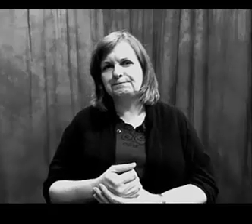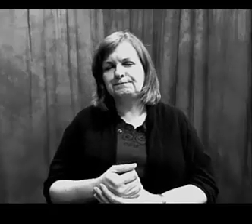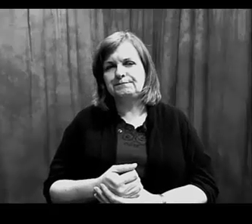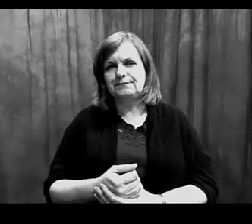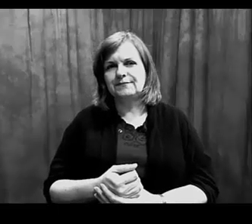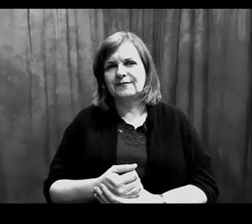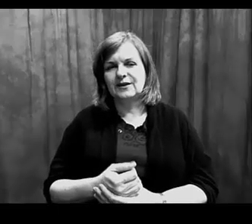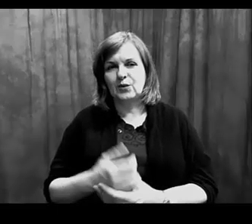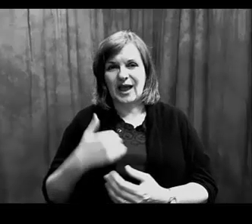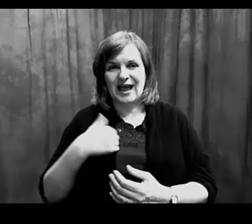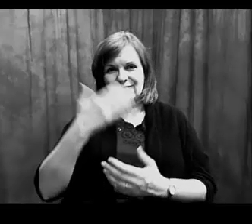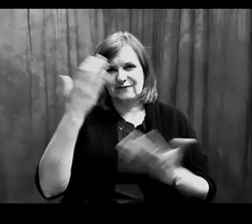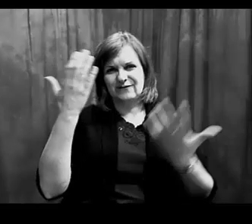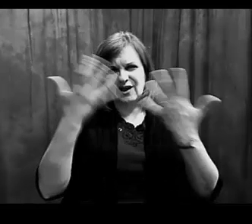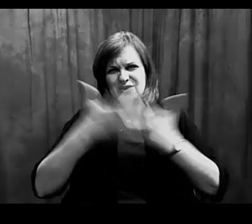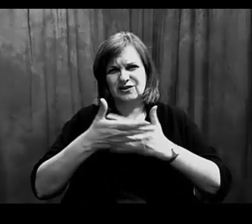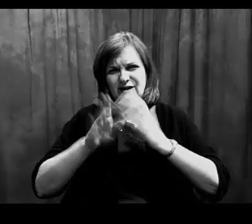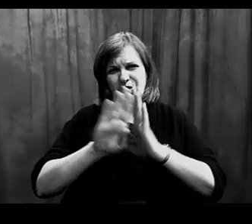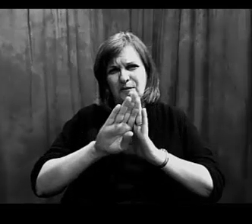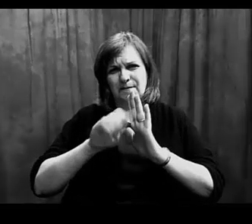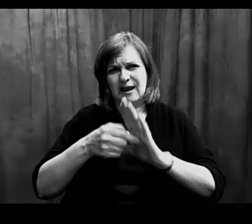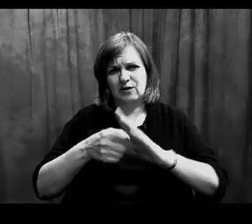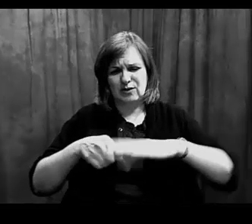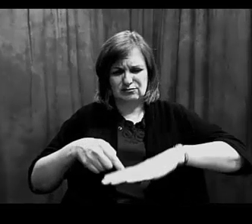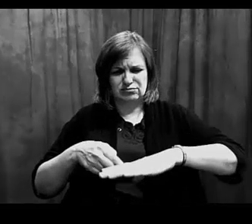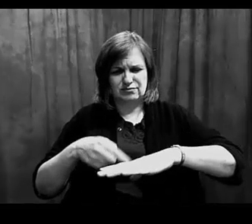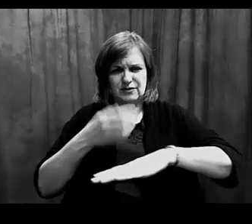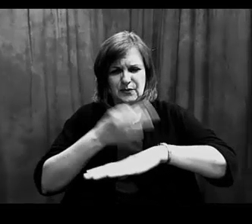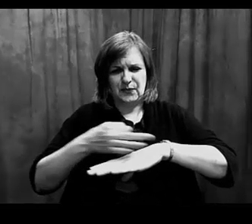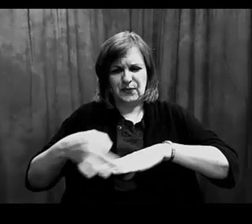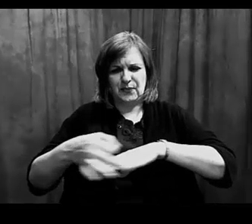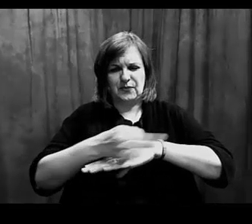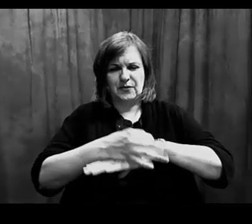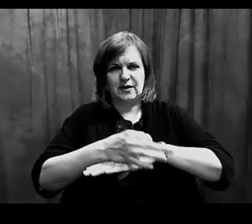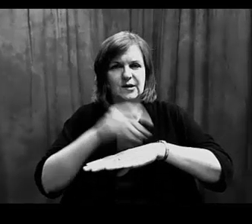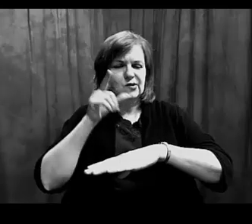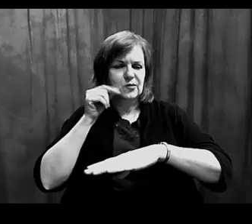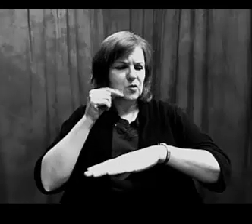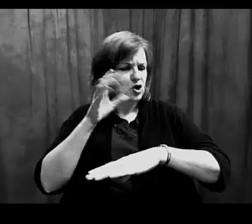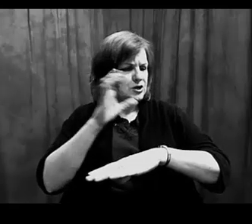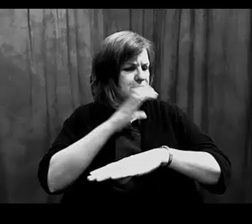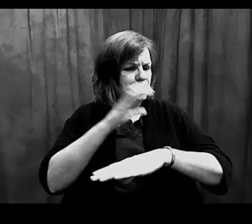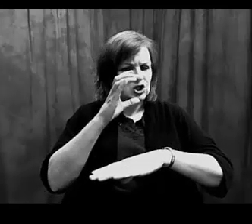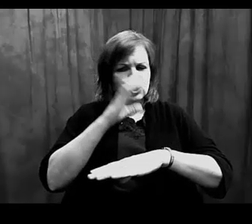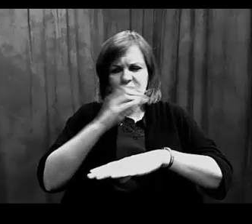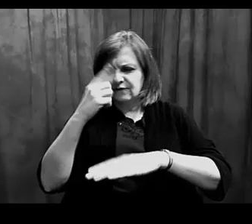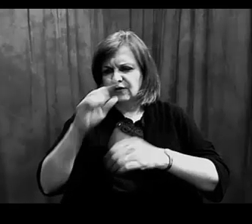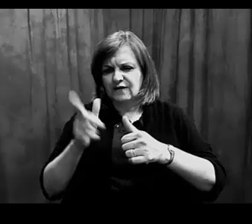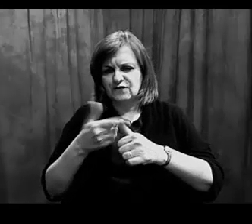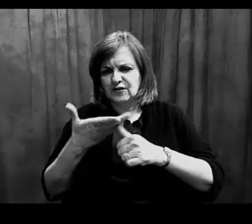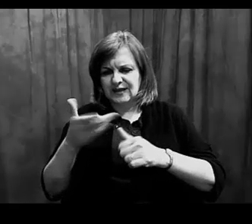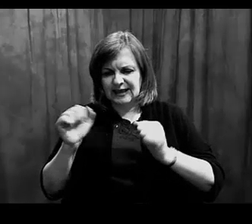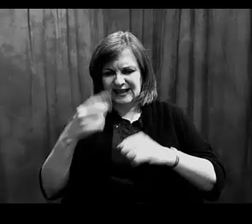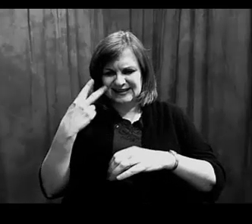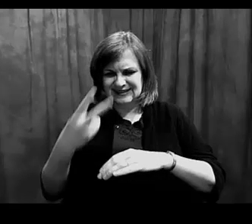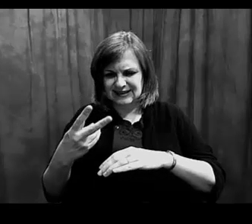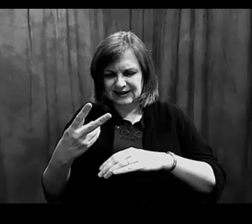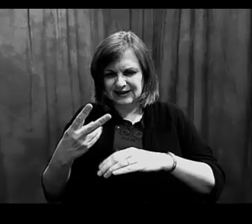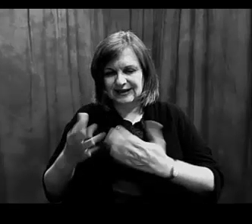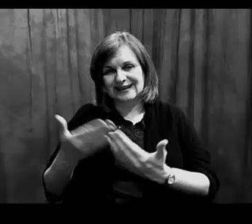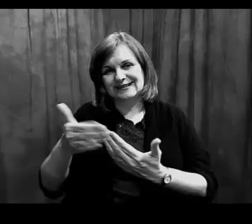when we're talking about adaptation what I want to look at is how organisms survive in the environment and why some of them survive better than others